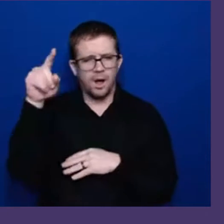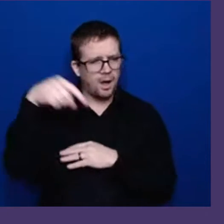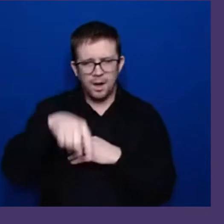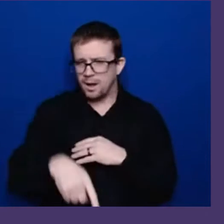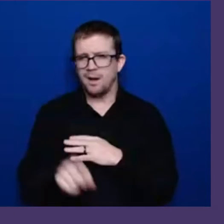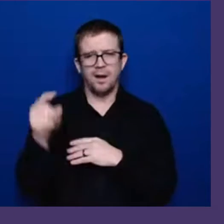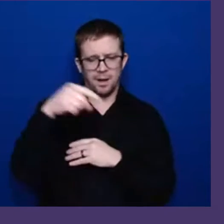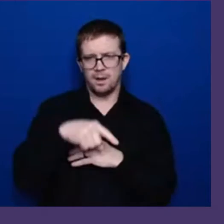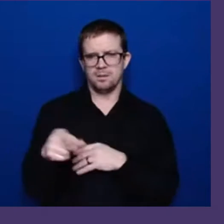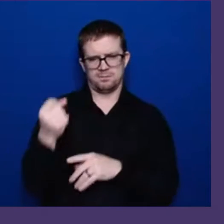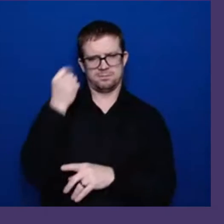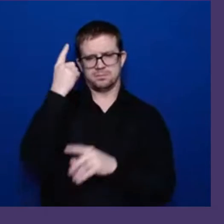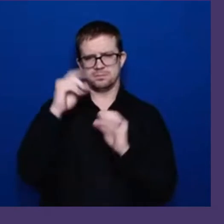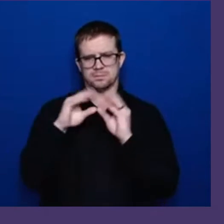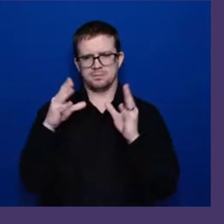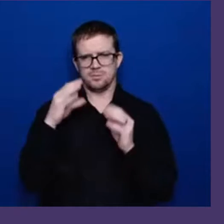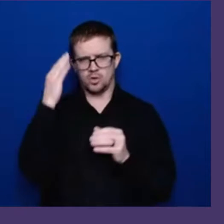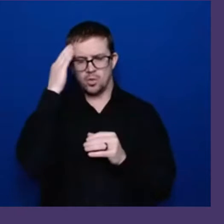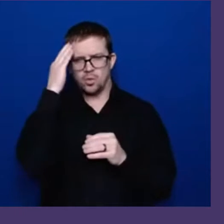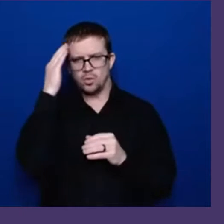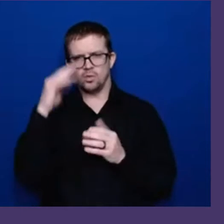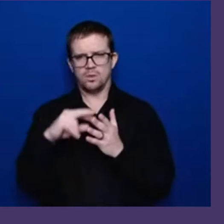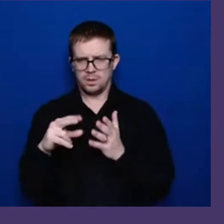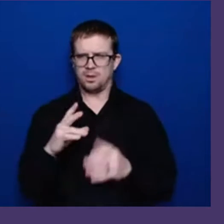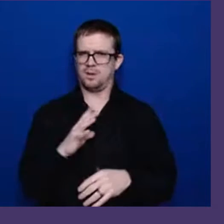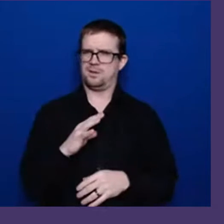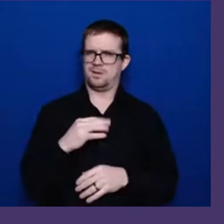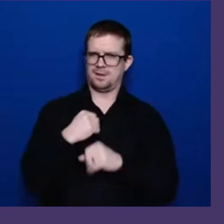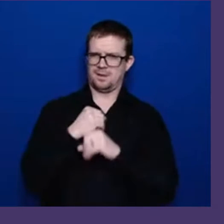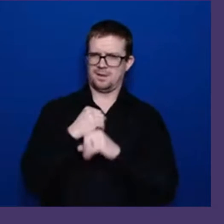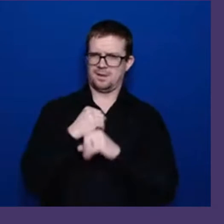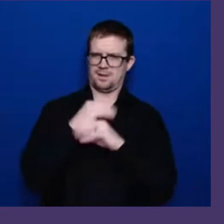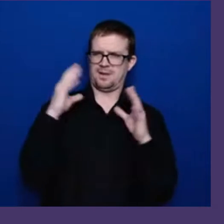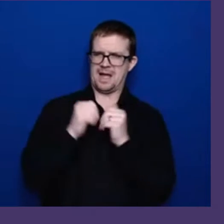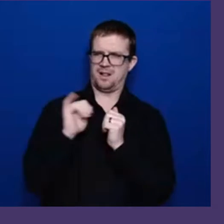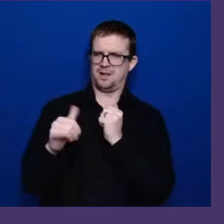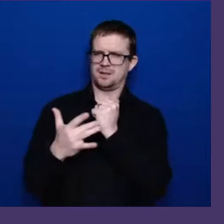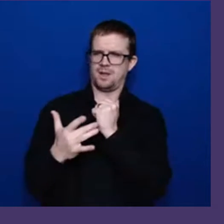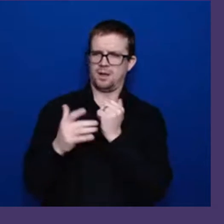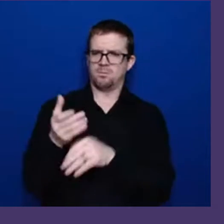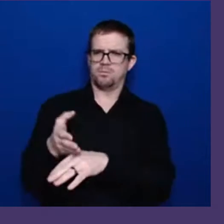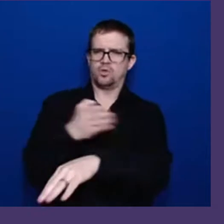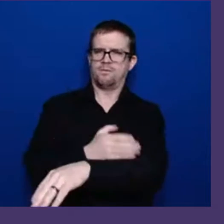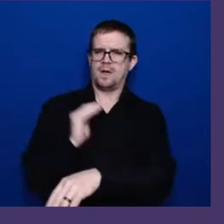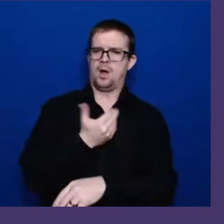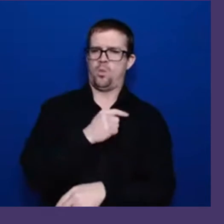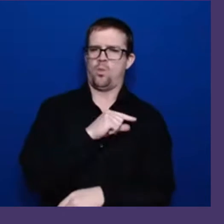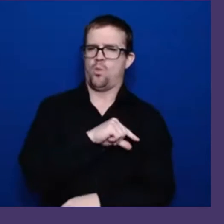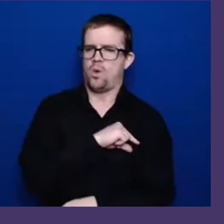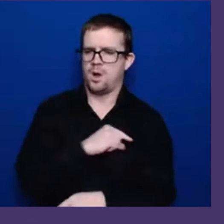do for our quality of life, for the different devices that we use. I think, what tech would do